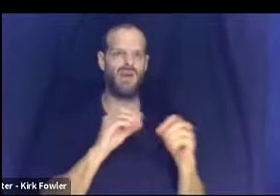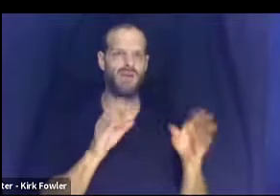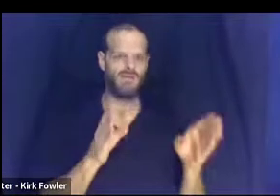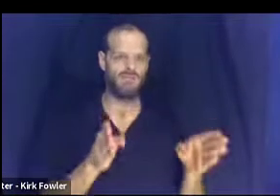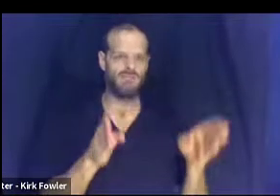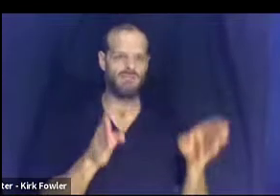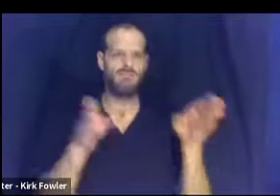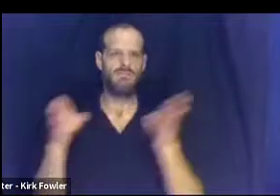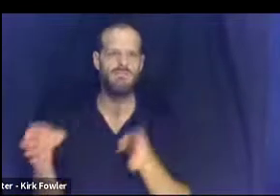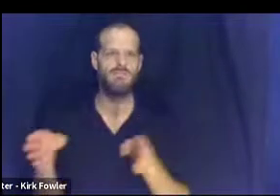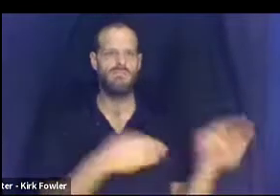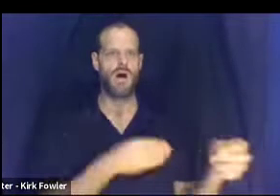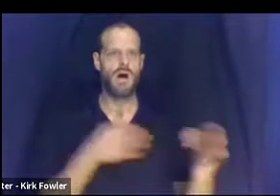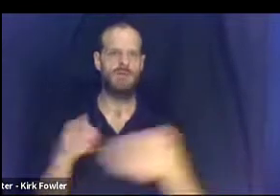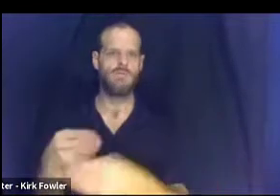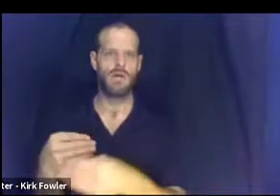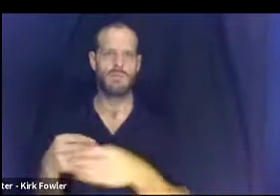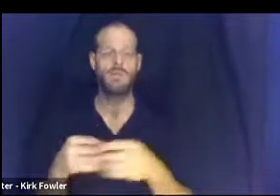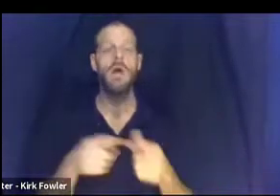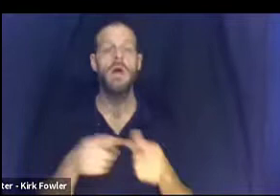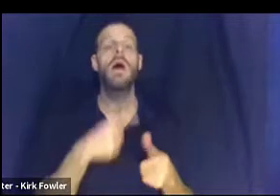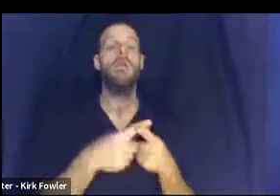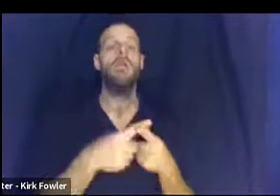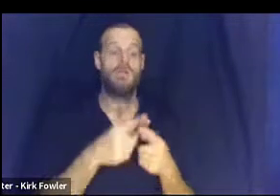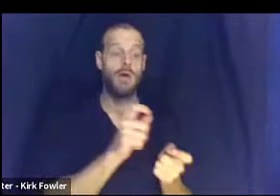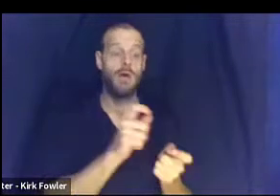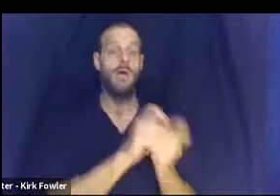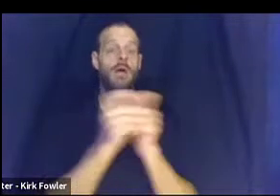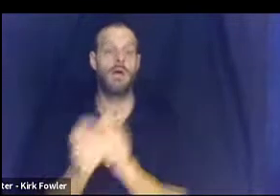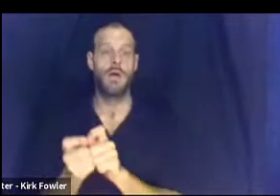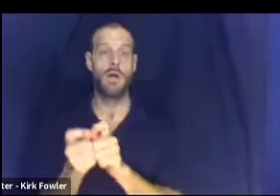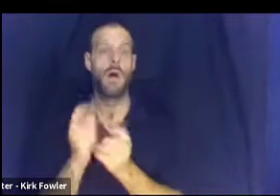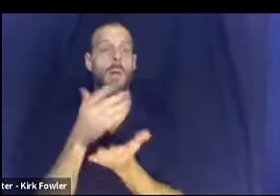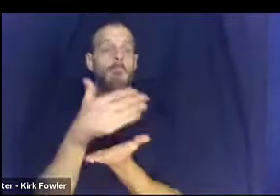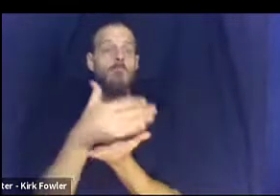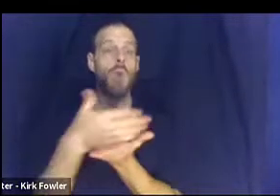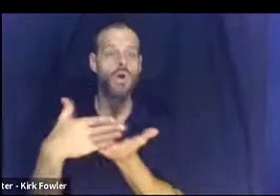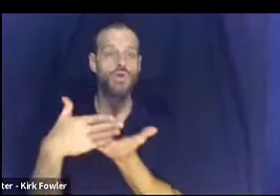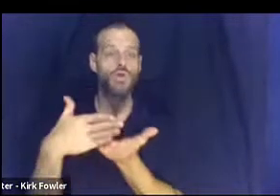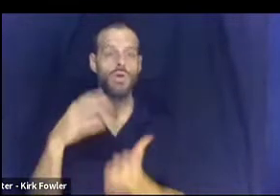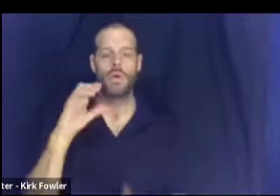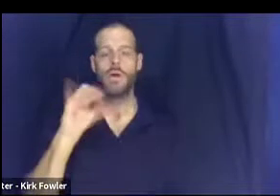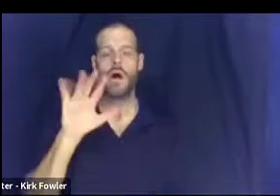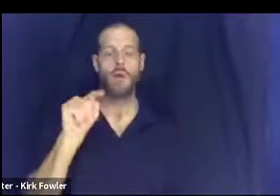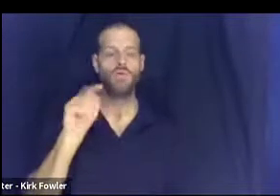and then starting to transition those into partial objects or more like tangible symbols,